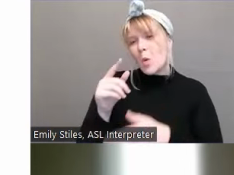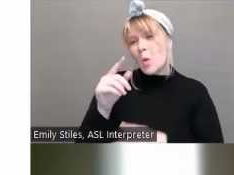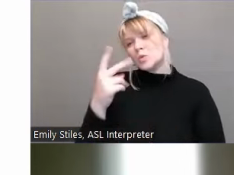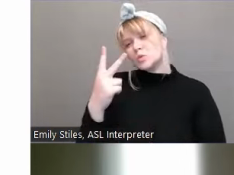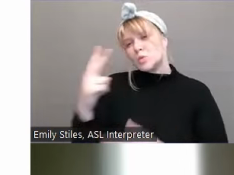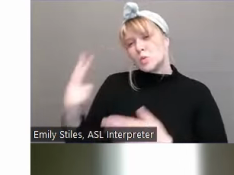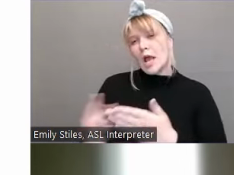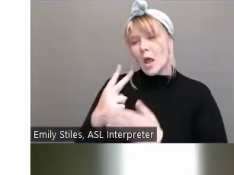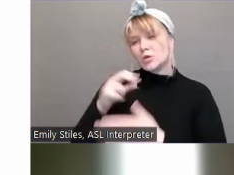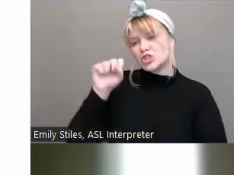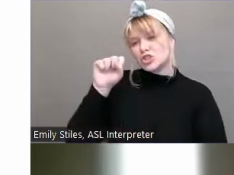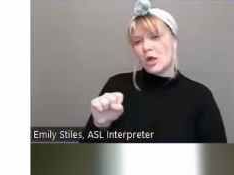hour west of Binghamton.